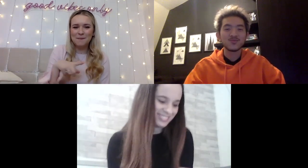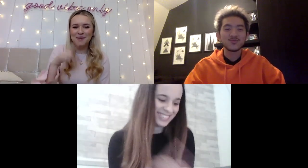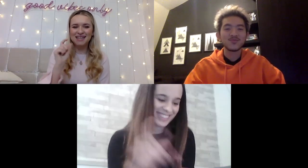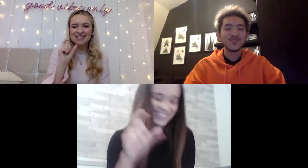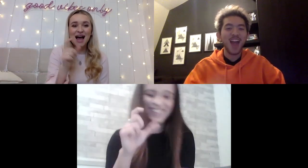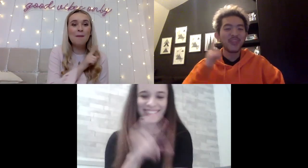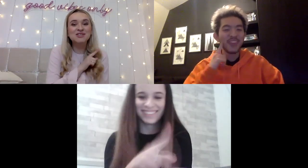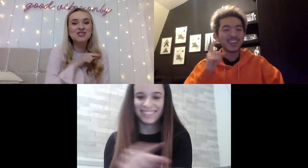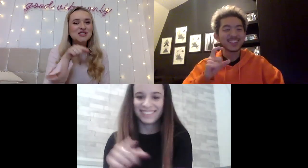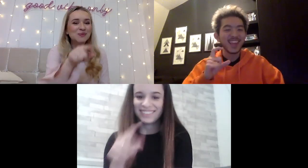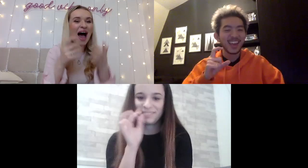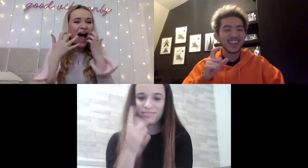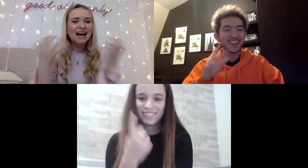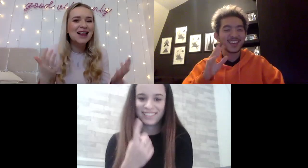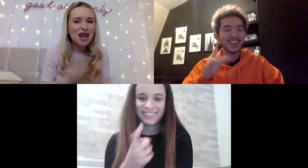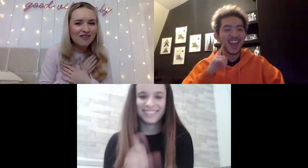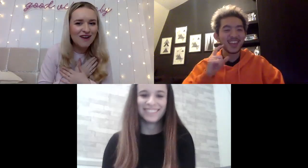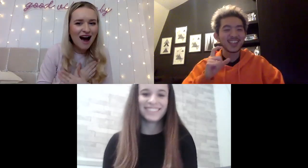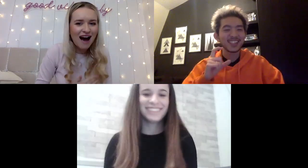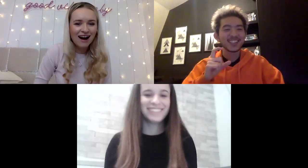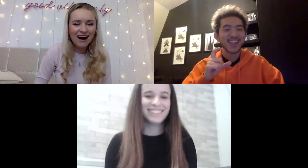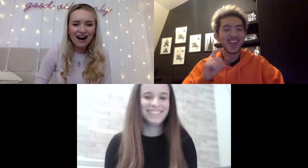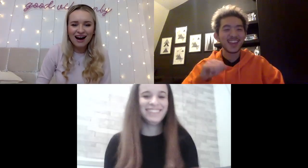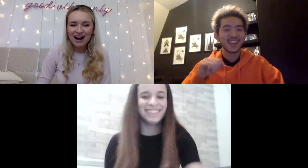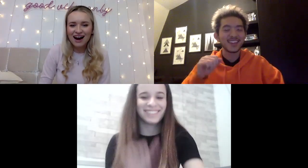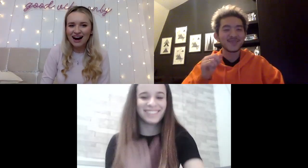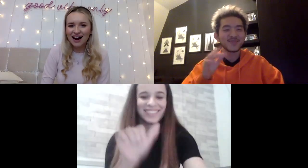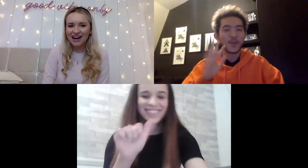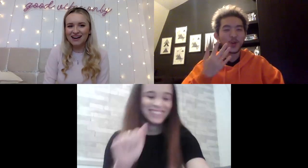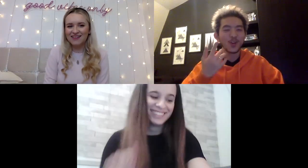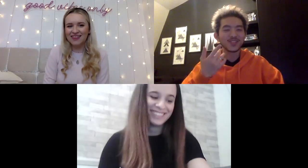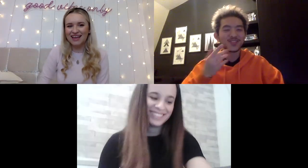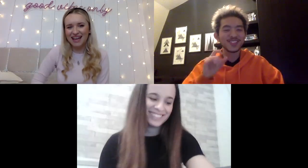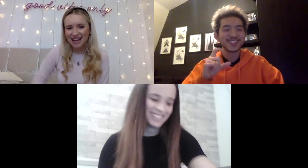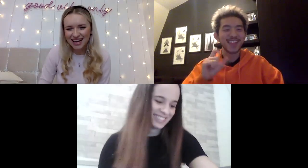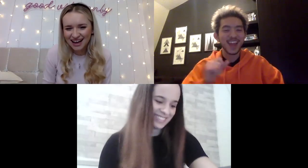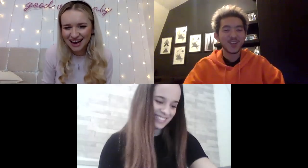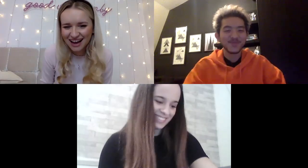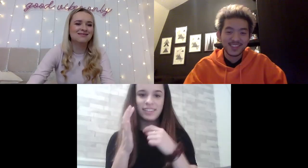Jas: You're cat lover! B: I pick 'C' too Jem: Yeah you're both right